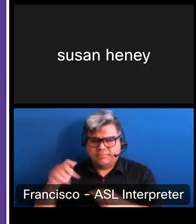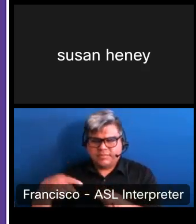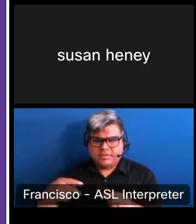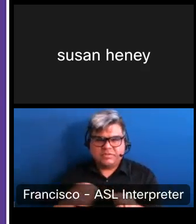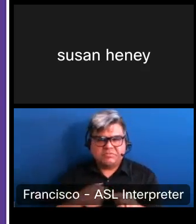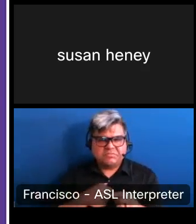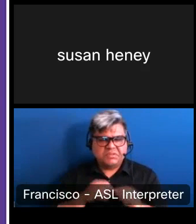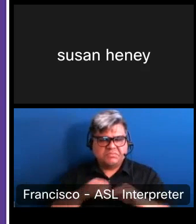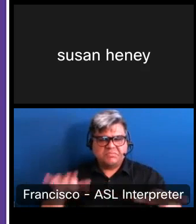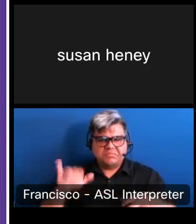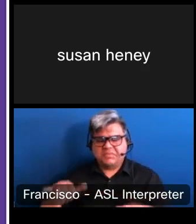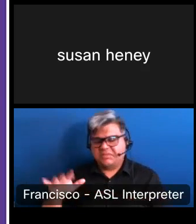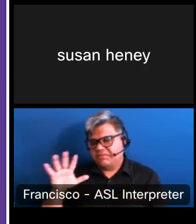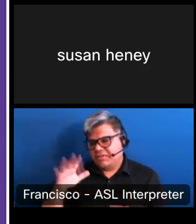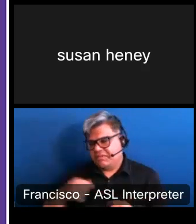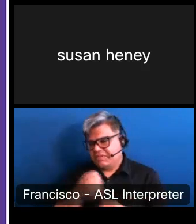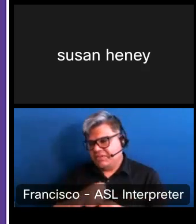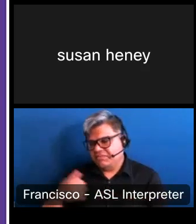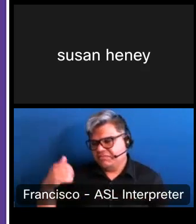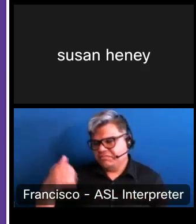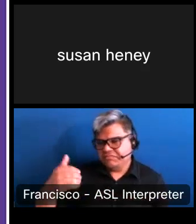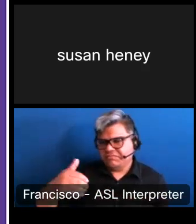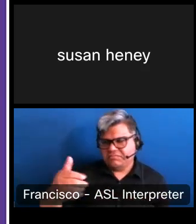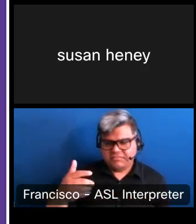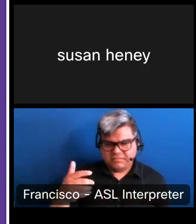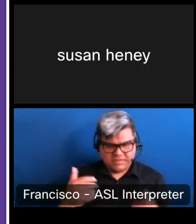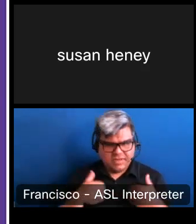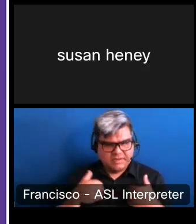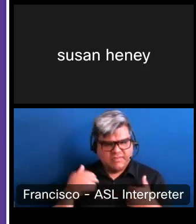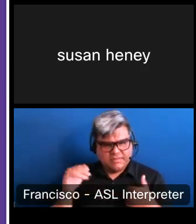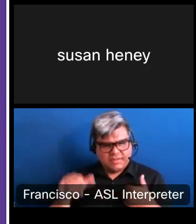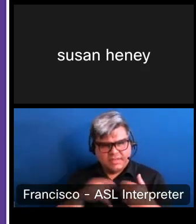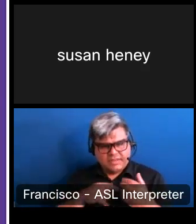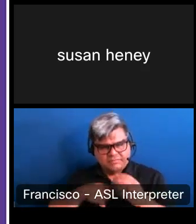contain the greatest level of socioeconomic characteristic data, such as educational